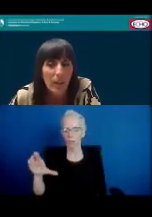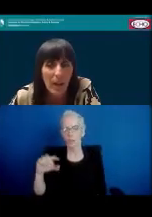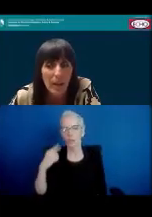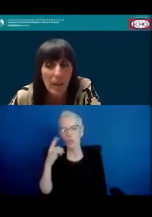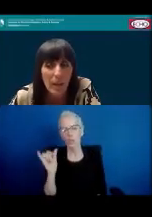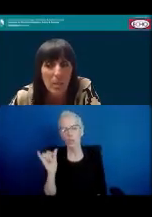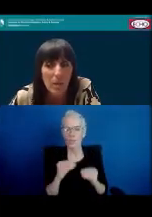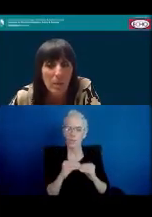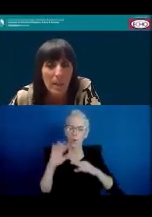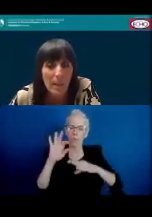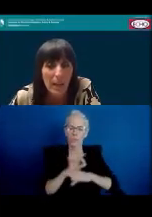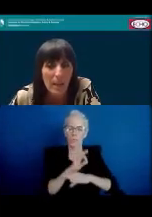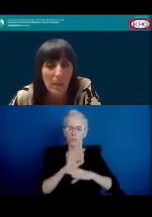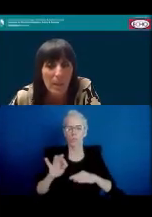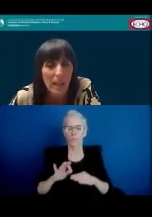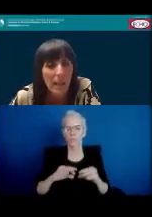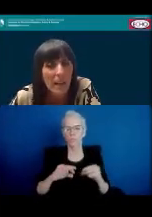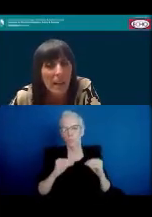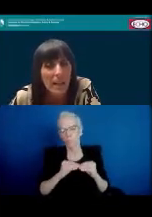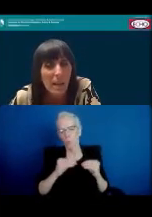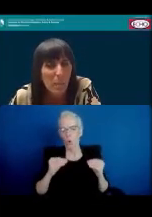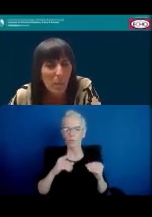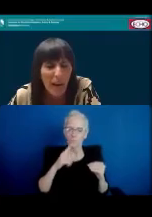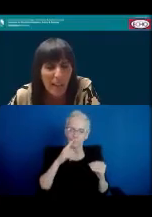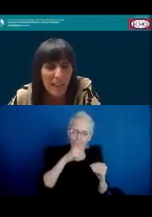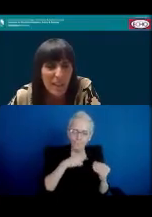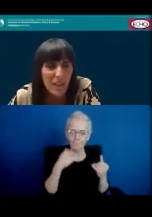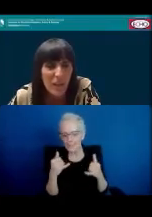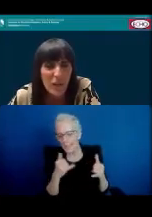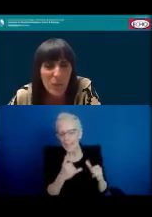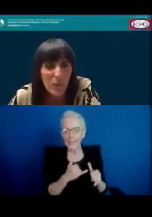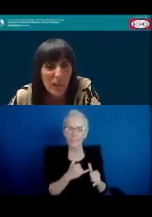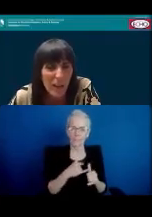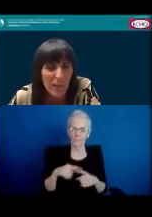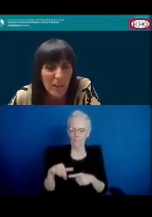gradually more pretend play. They practice those real life